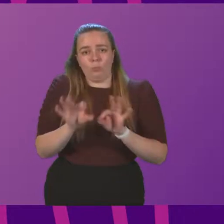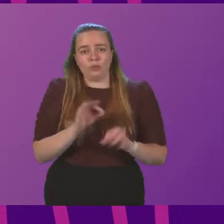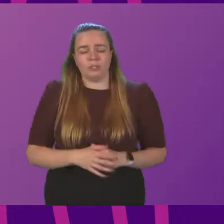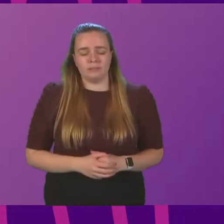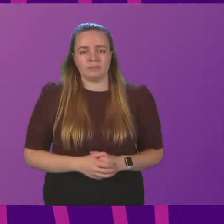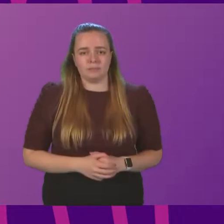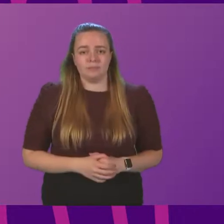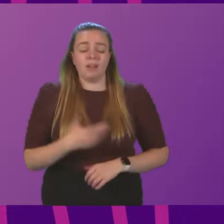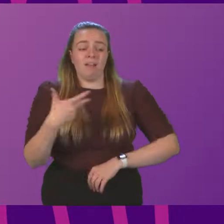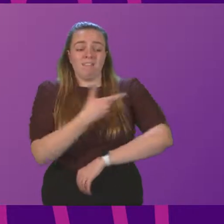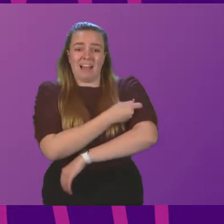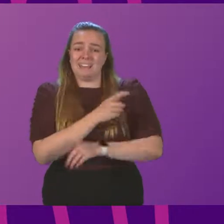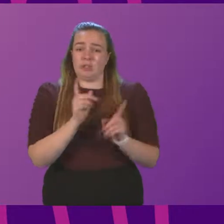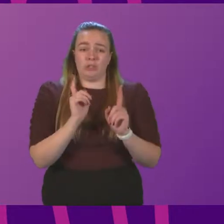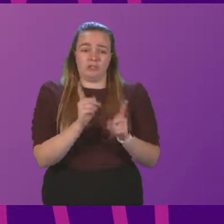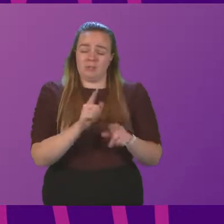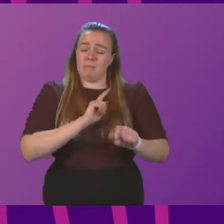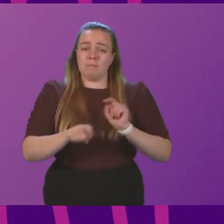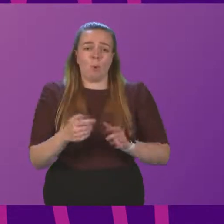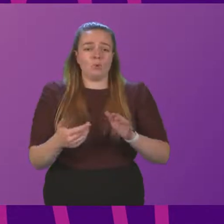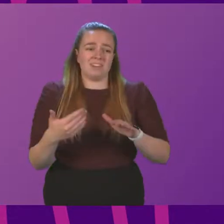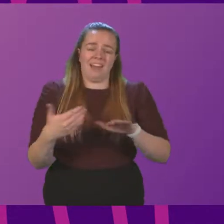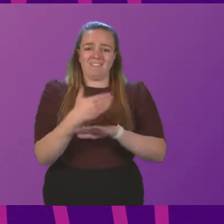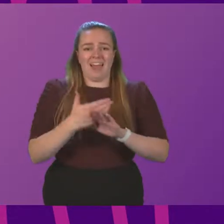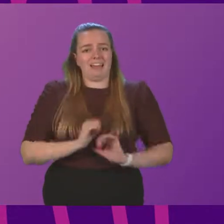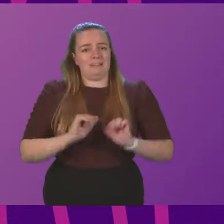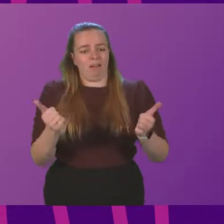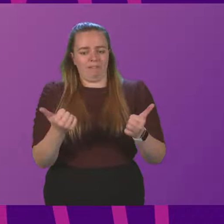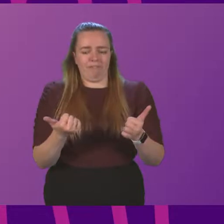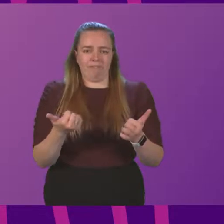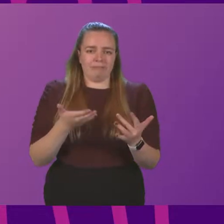Vaccination remains one of our most effective public health interventions against the pandemic.